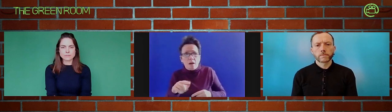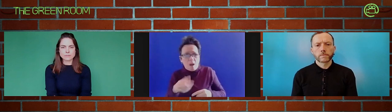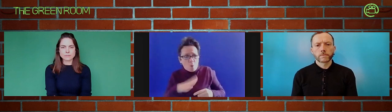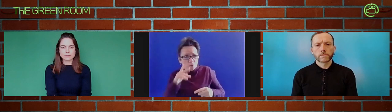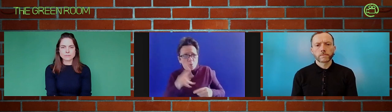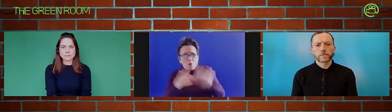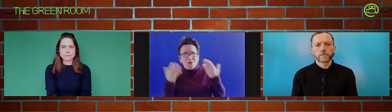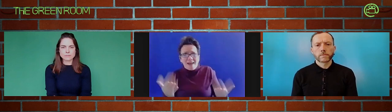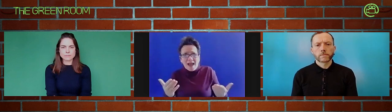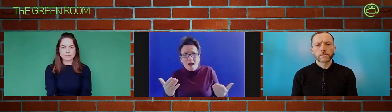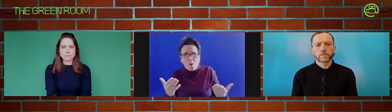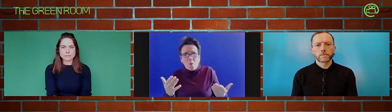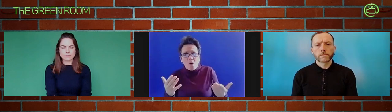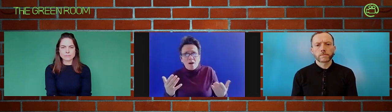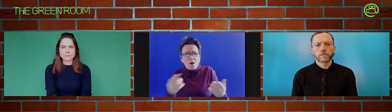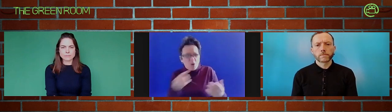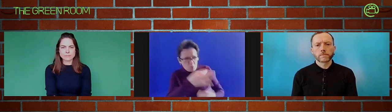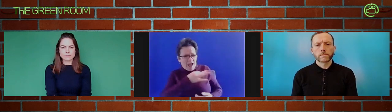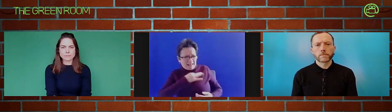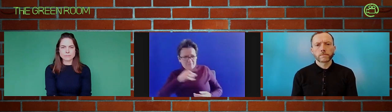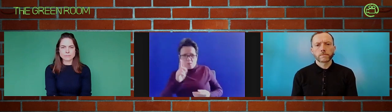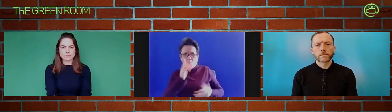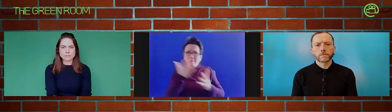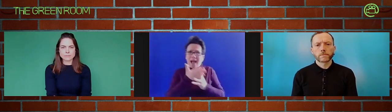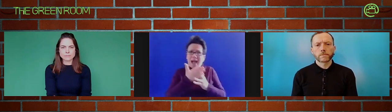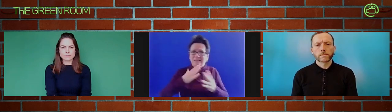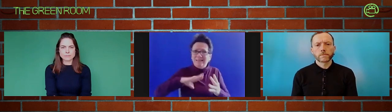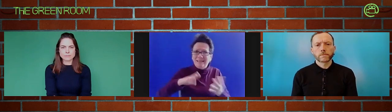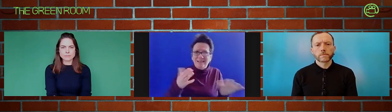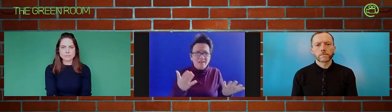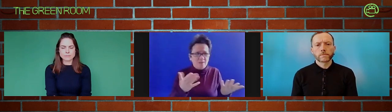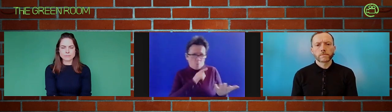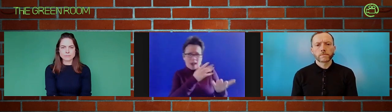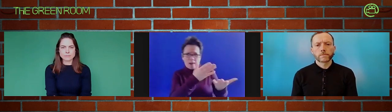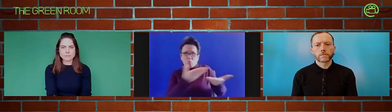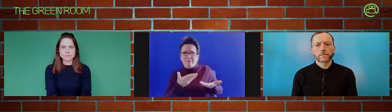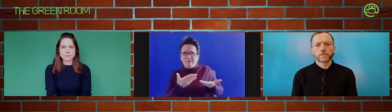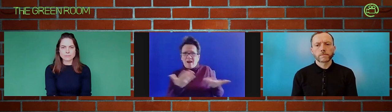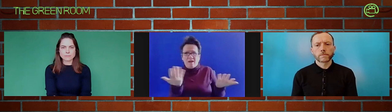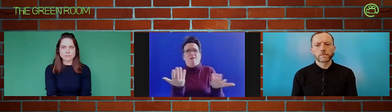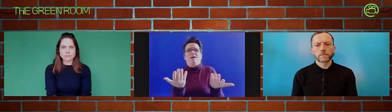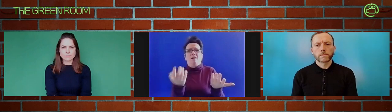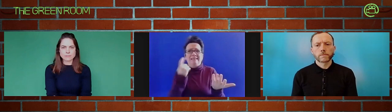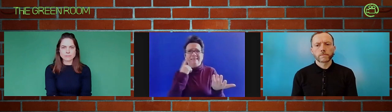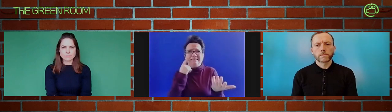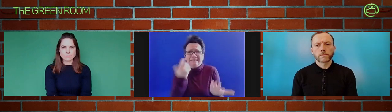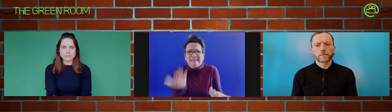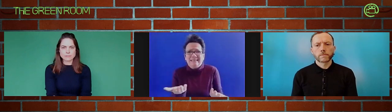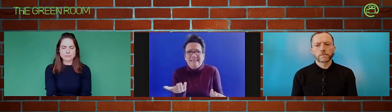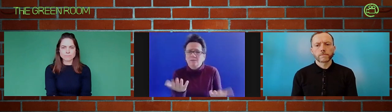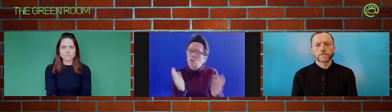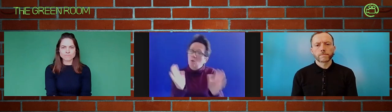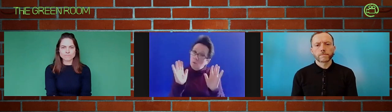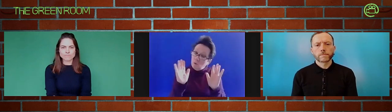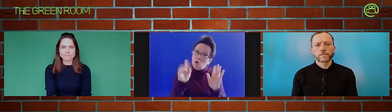and use you ask for them so provide them' It's not hard so like I'm not surprised when you come out with those stats.